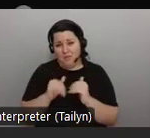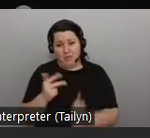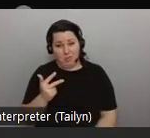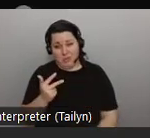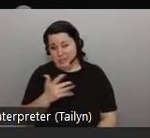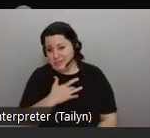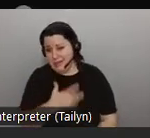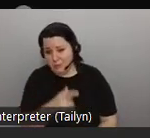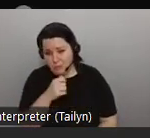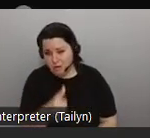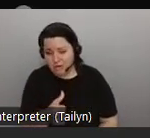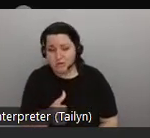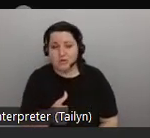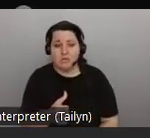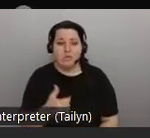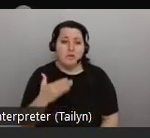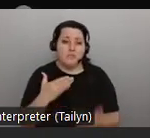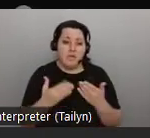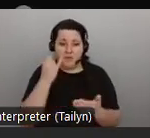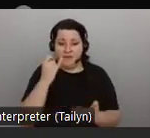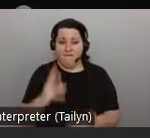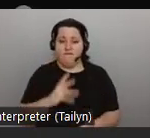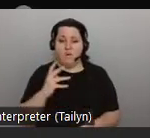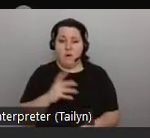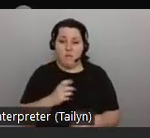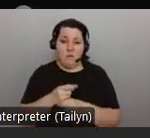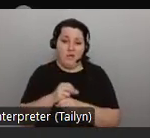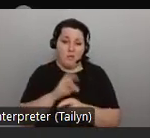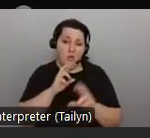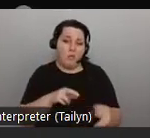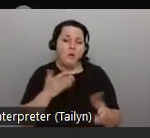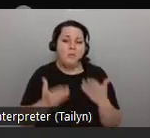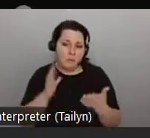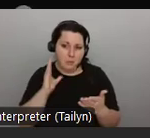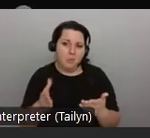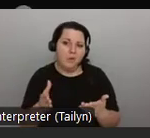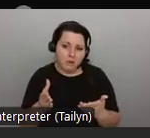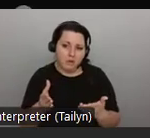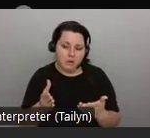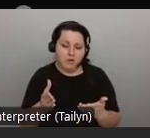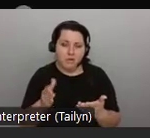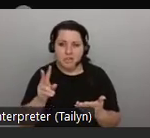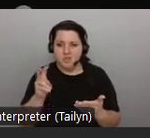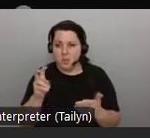Generally I don't think you would ever go past three unless you have like a formal annual report going into